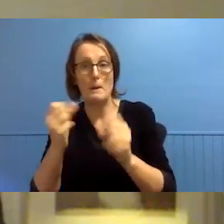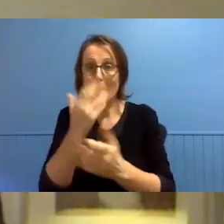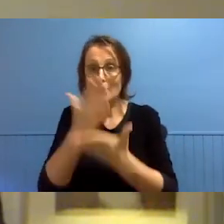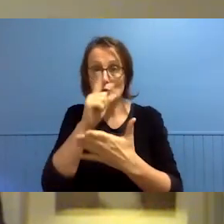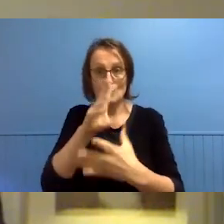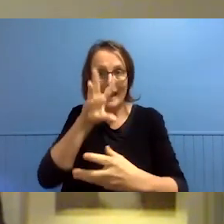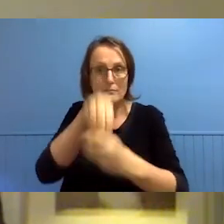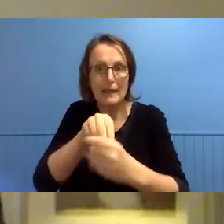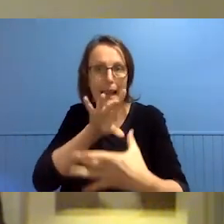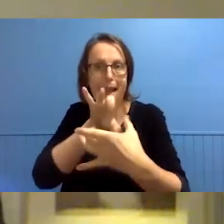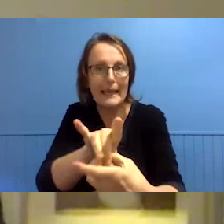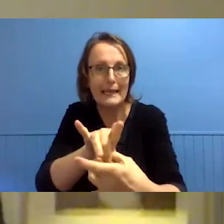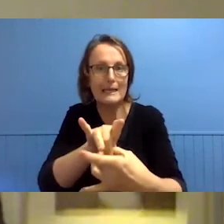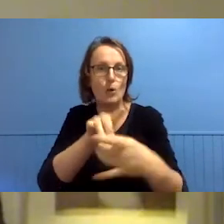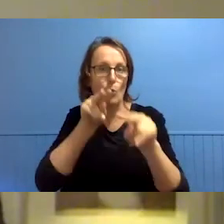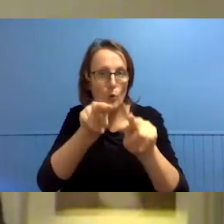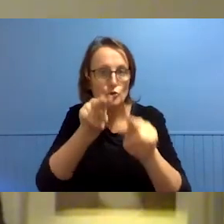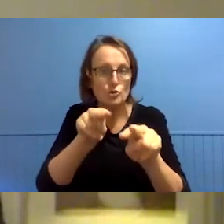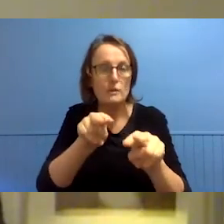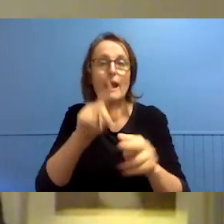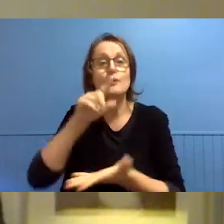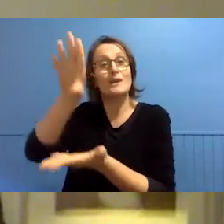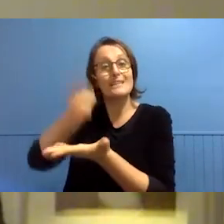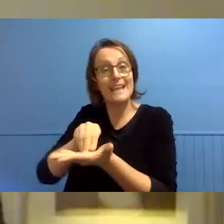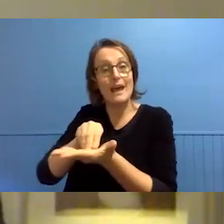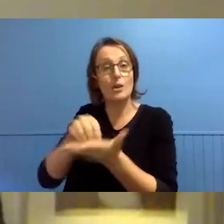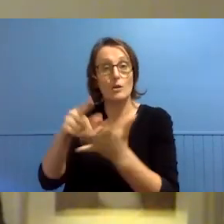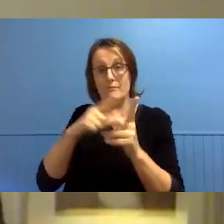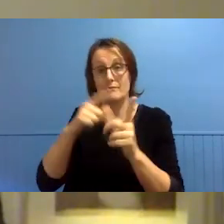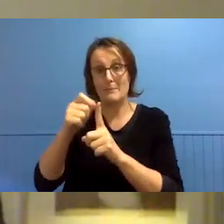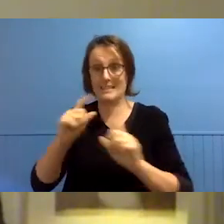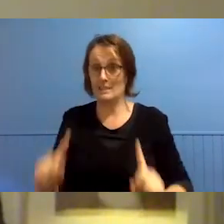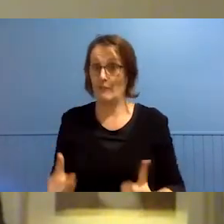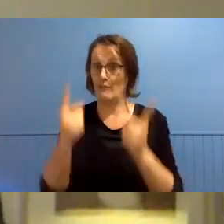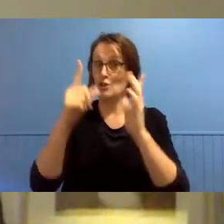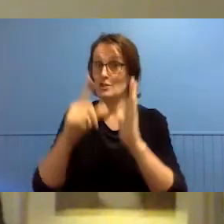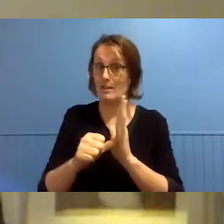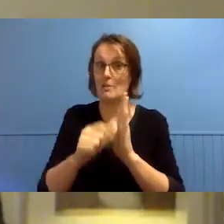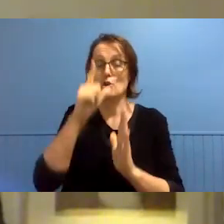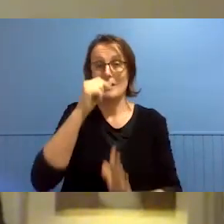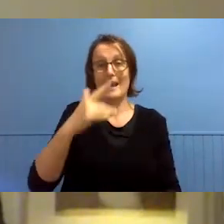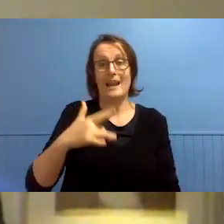and watch it live. But also you can download this app. This is the first time, too, you'll be able to live-comment, depending where you